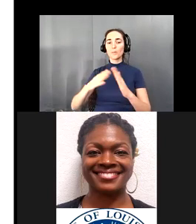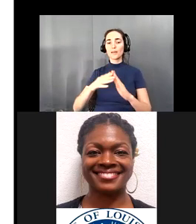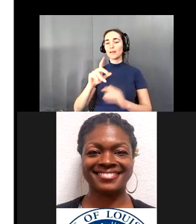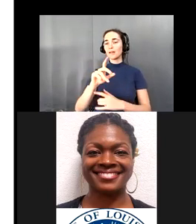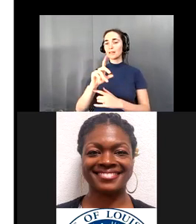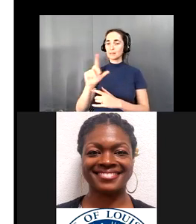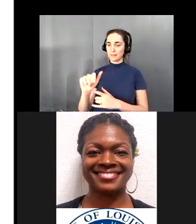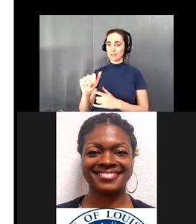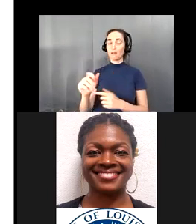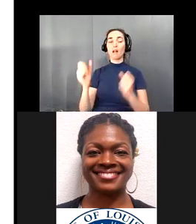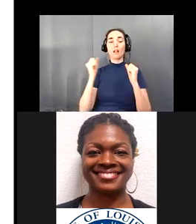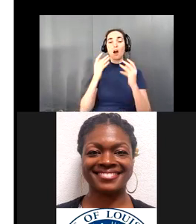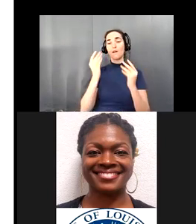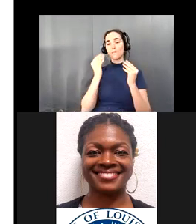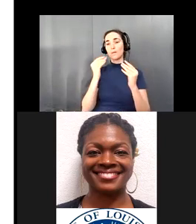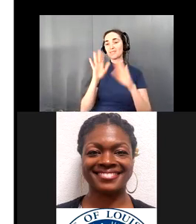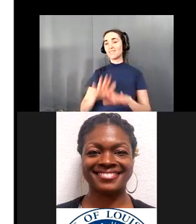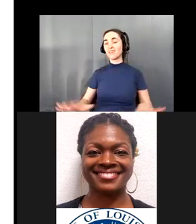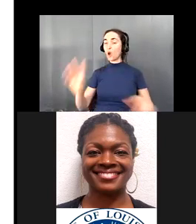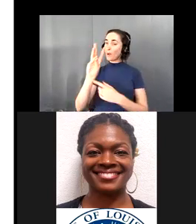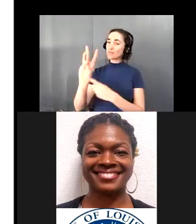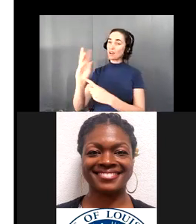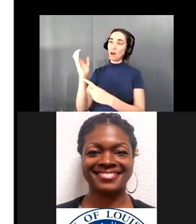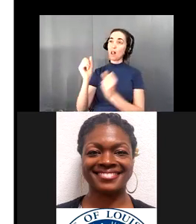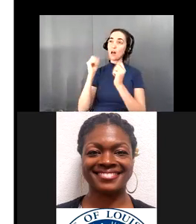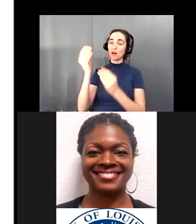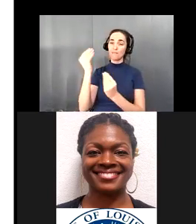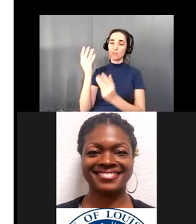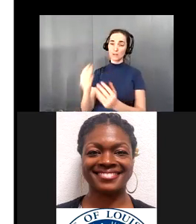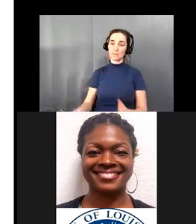a lot of information out there on our website. 16:25:33 You can print off a lot of that a